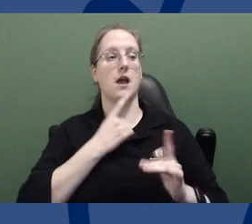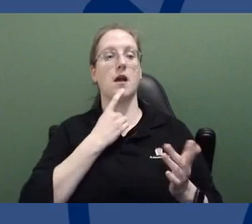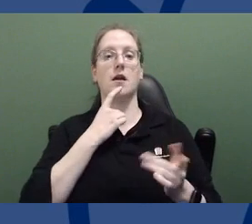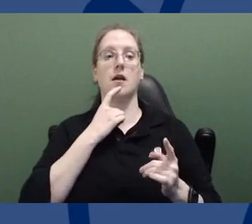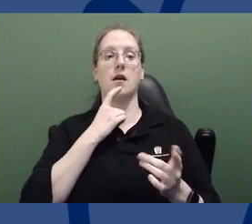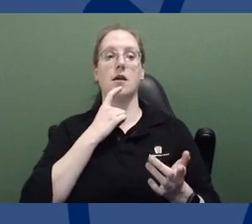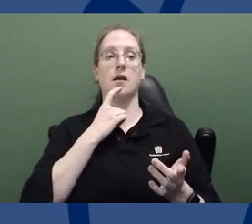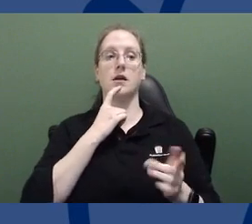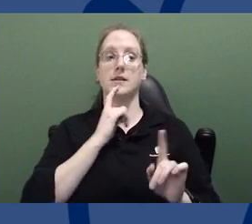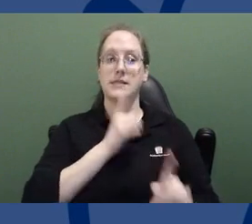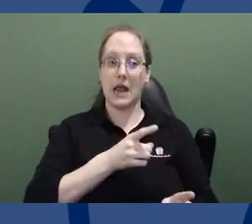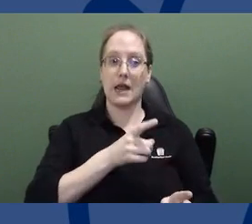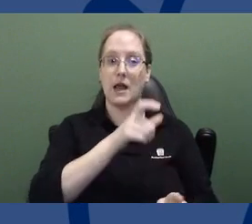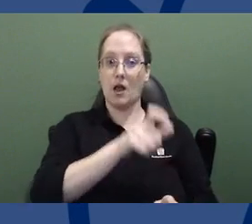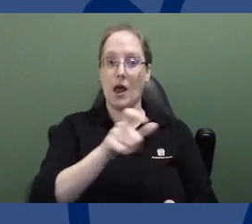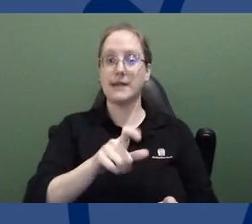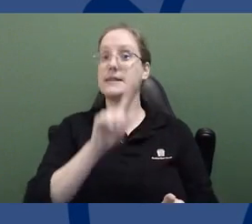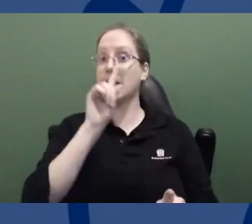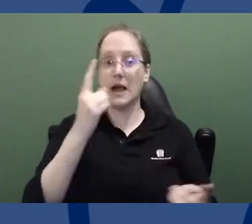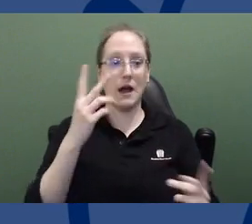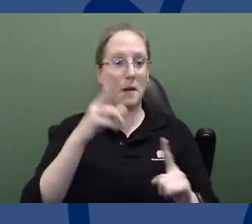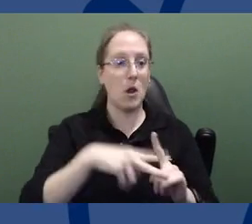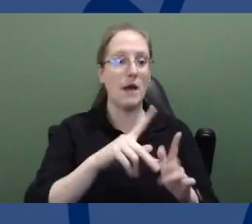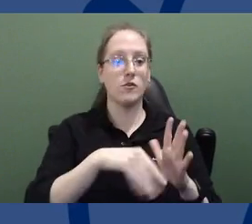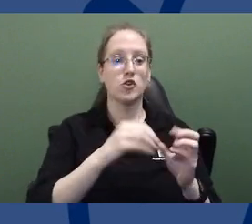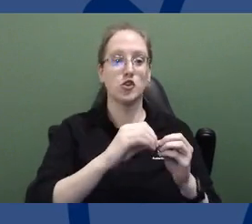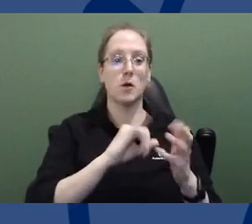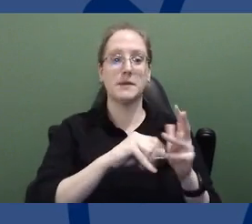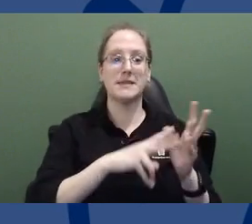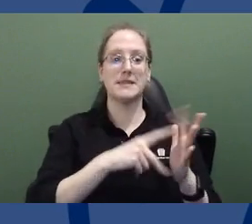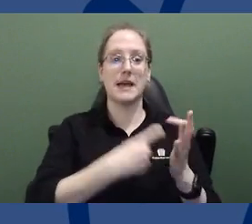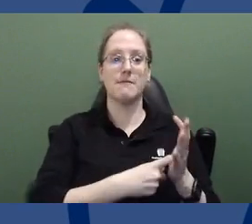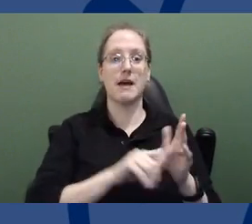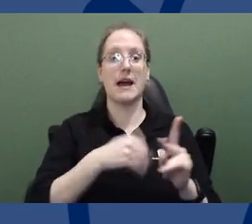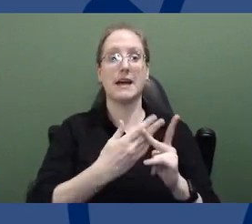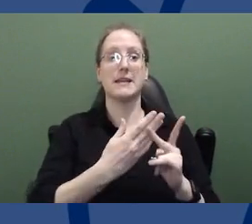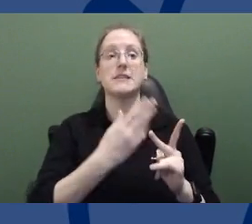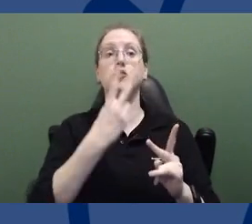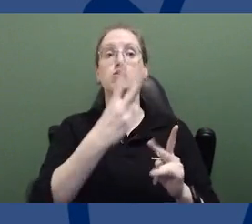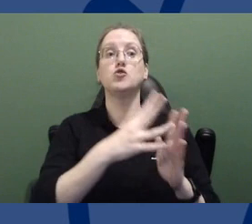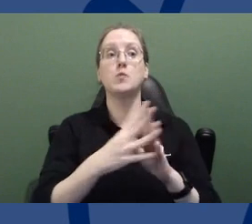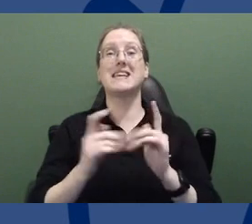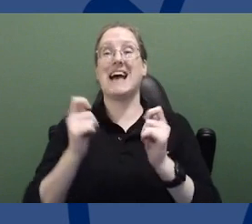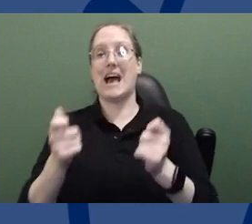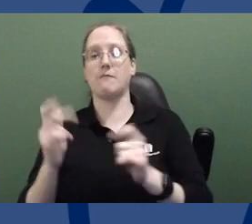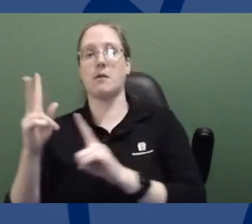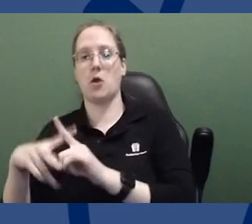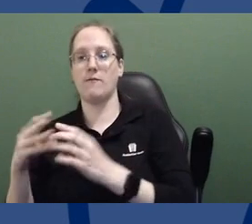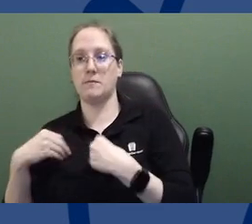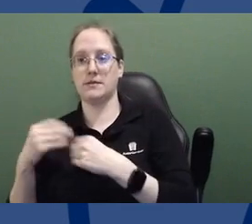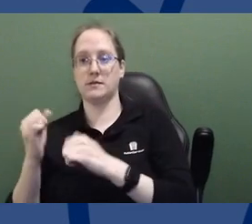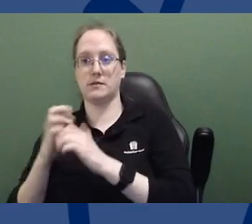apply for Jobsaver until two weeks after applying for the business grant; is that correct? Bridget,